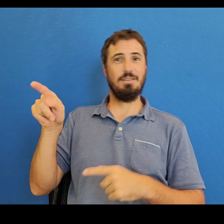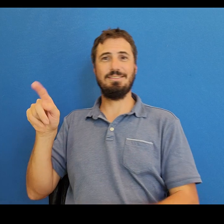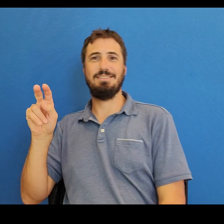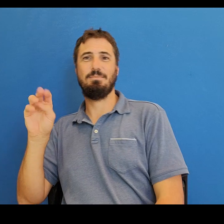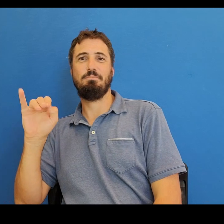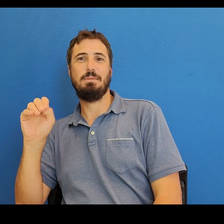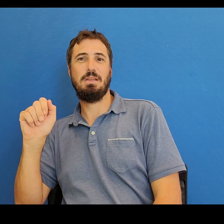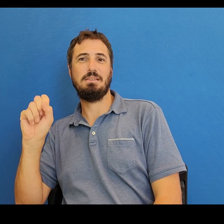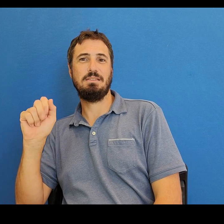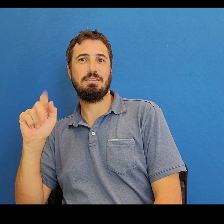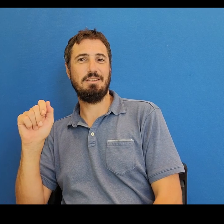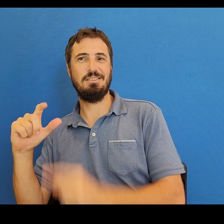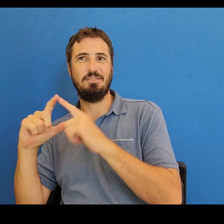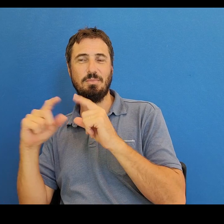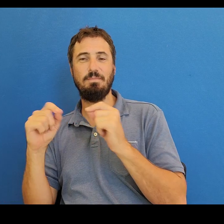Kaua‘i and Mimasaka